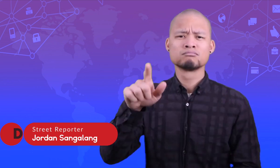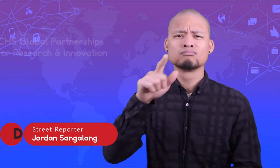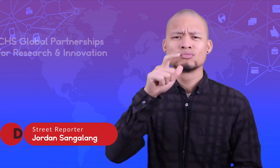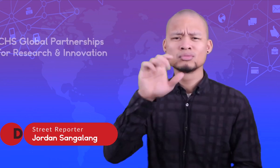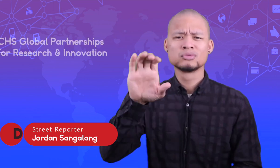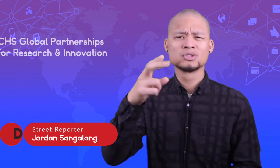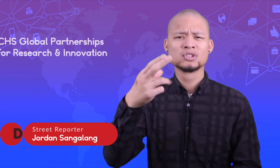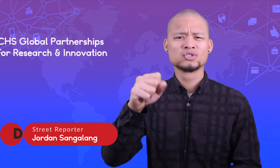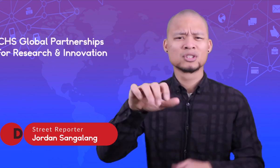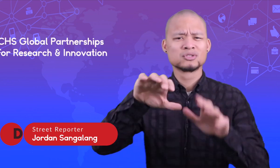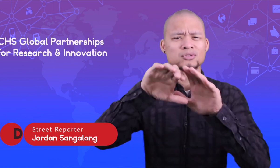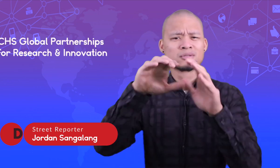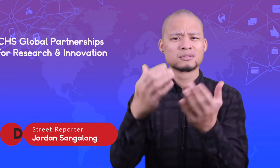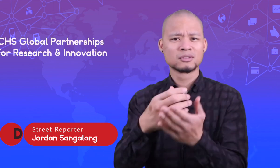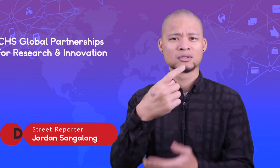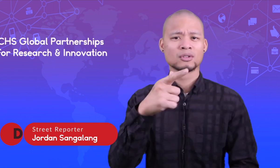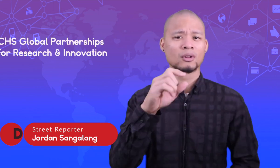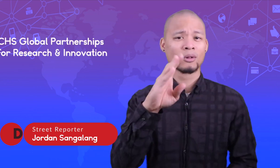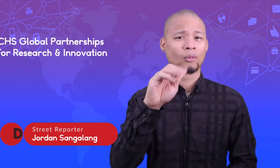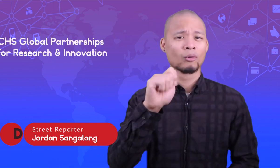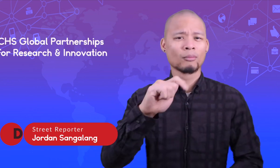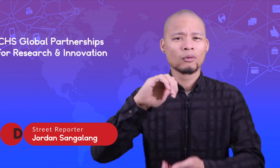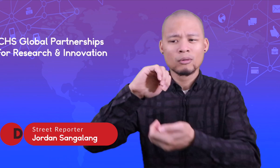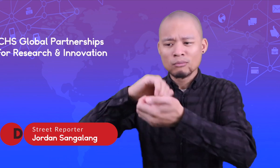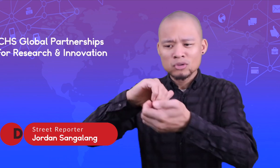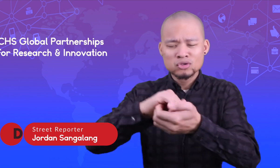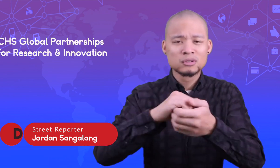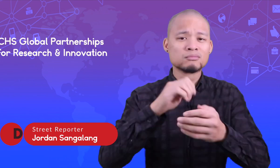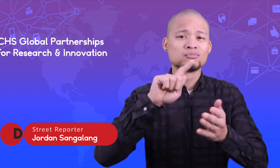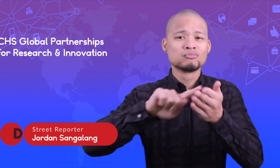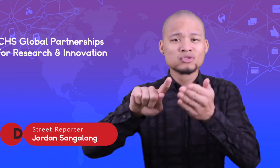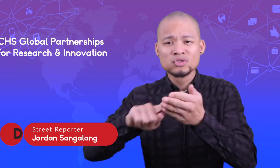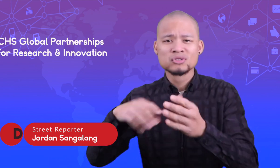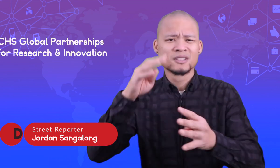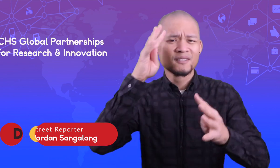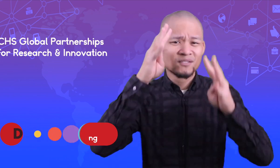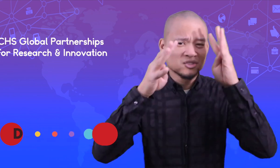to ask who is “CHS Global Partnerships for Research & Innovation”